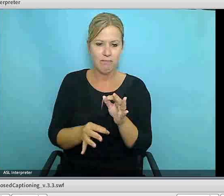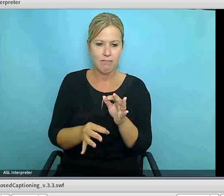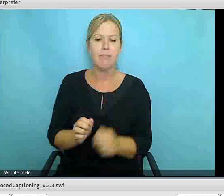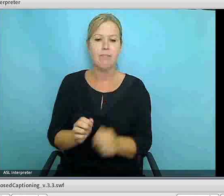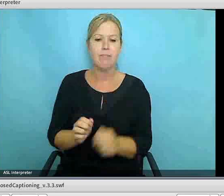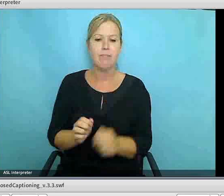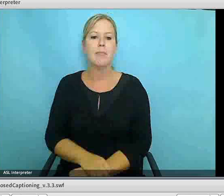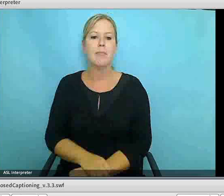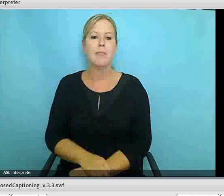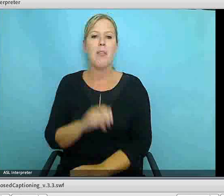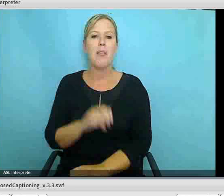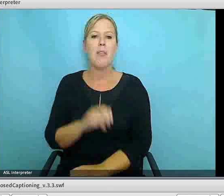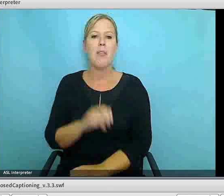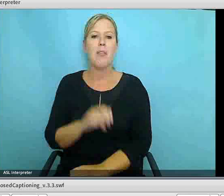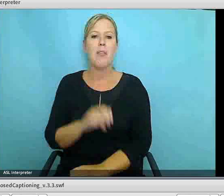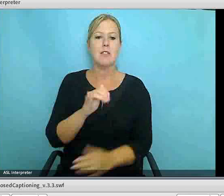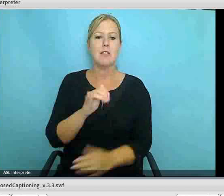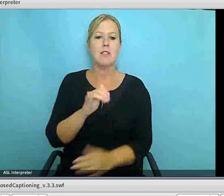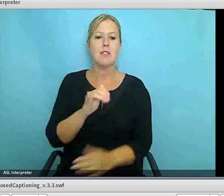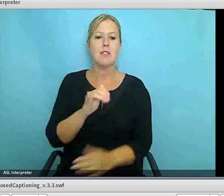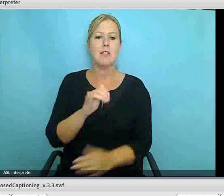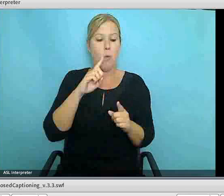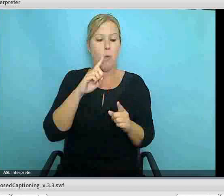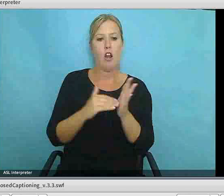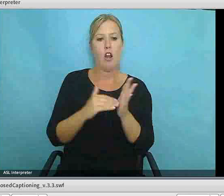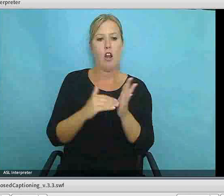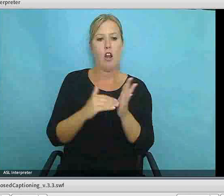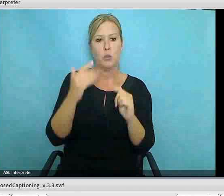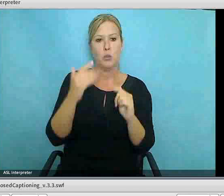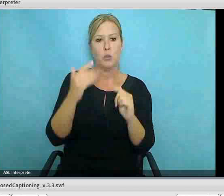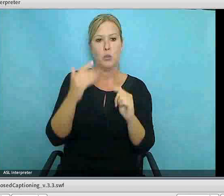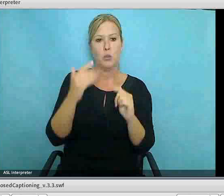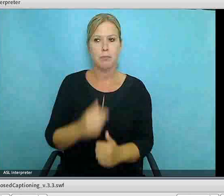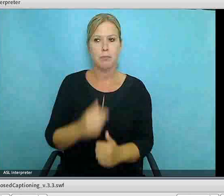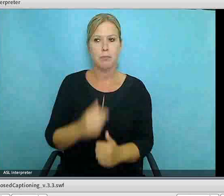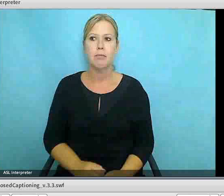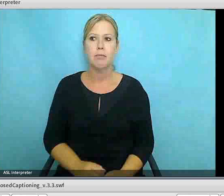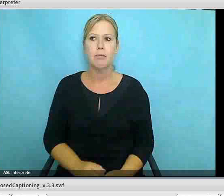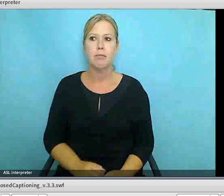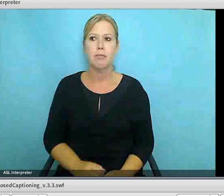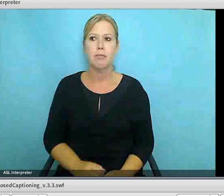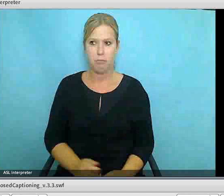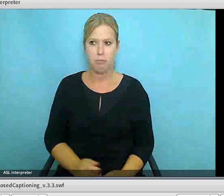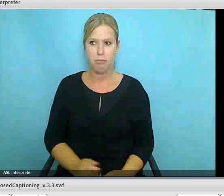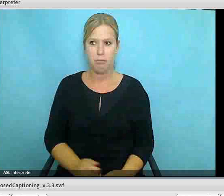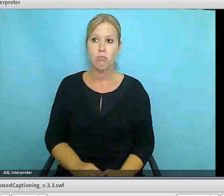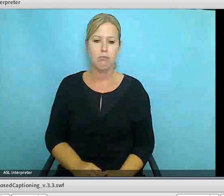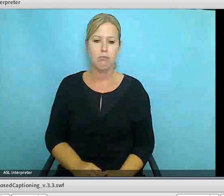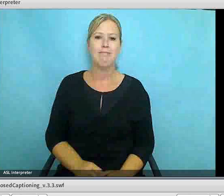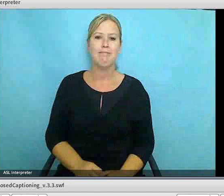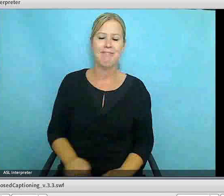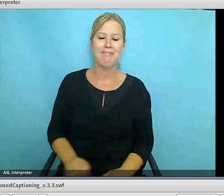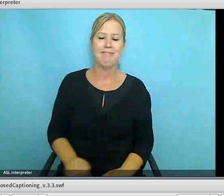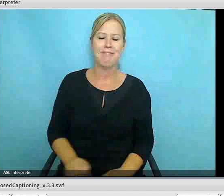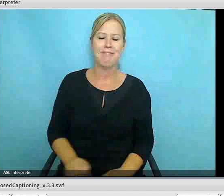Will DDS consumers who are on the waiver qualify for One Care and receive an enrollment notice? No.